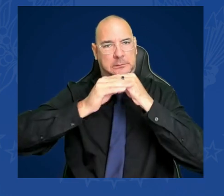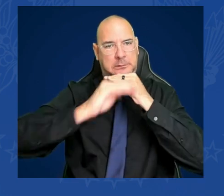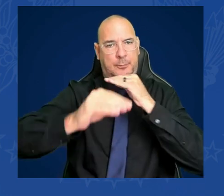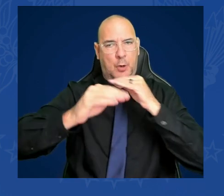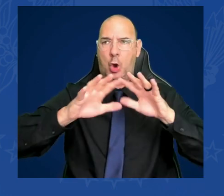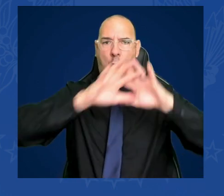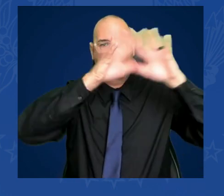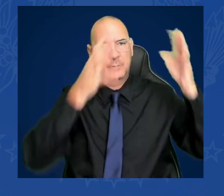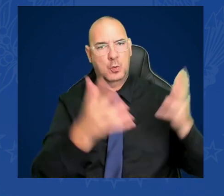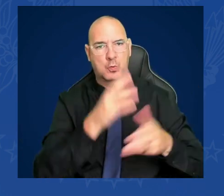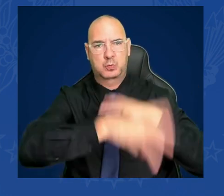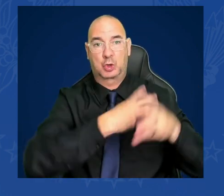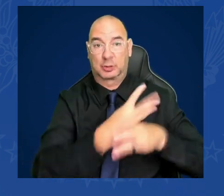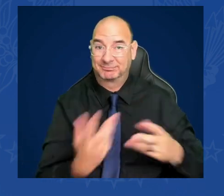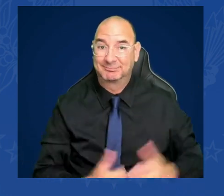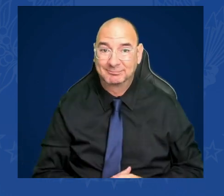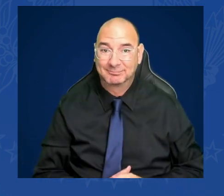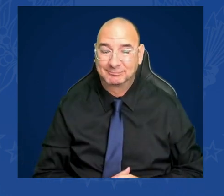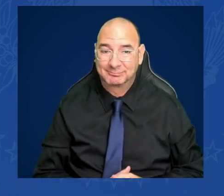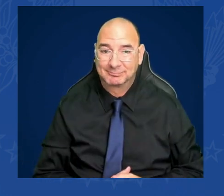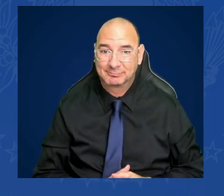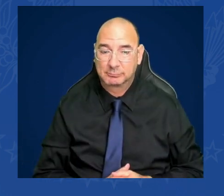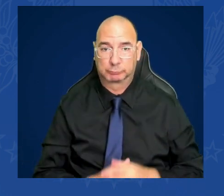Cadets, this is where you come in.